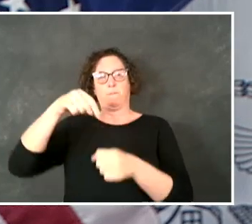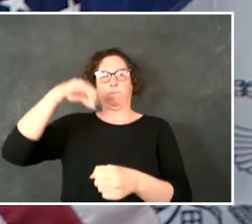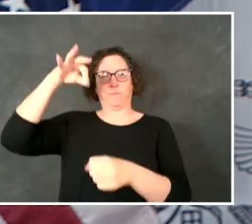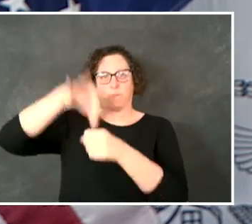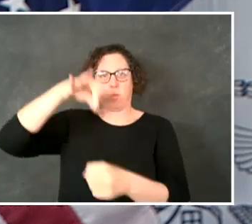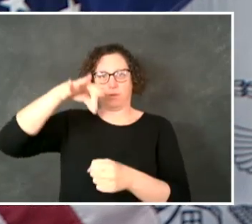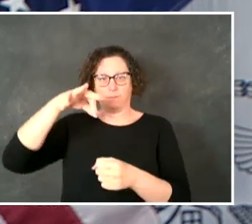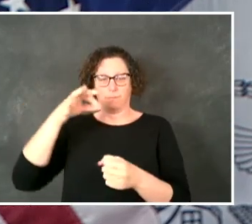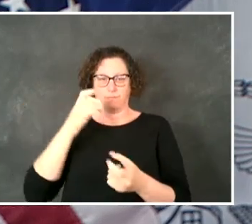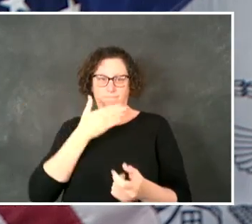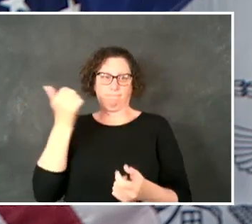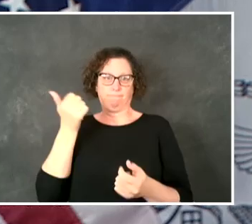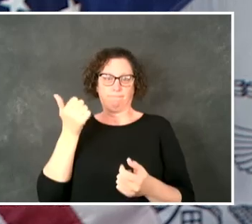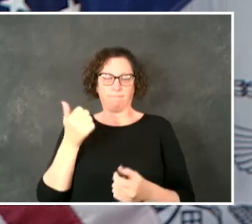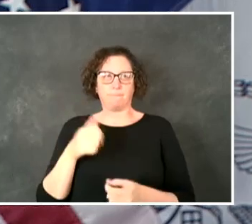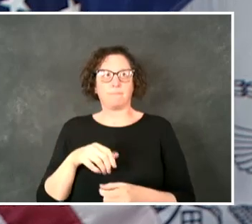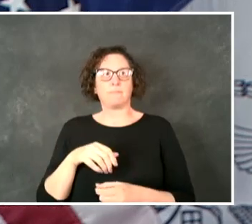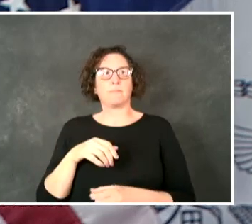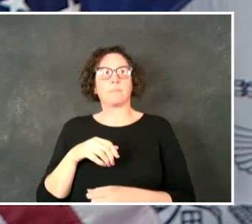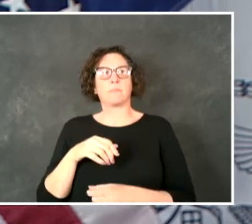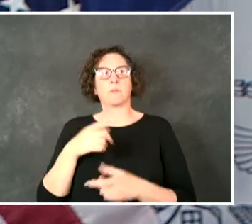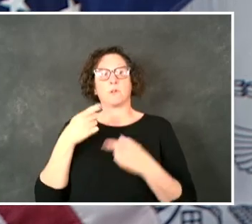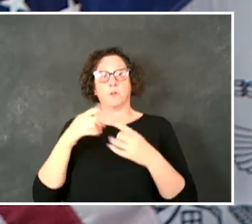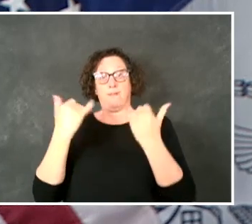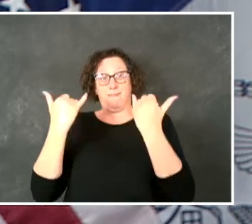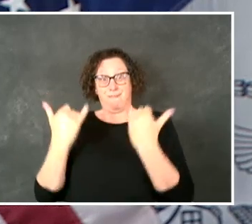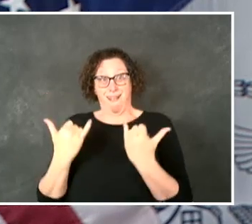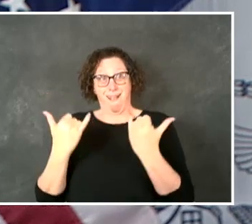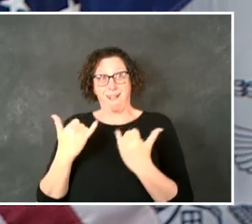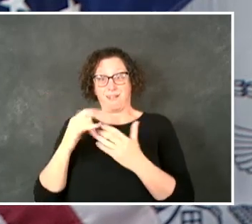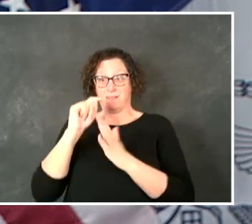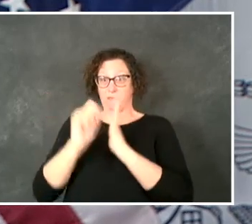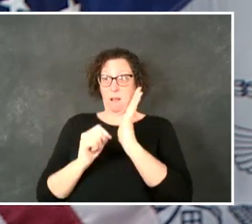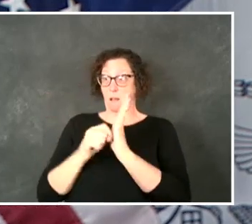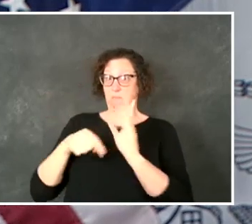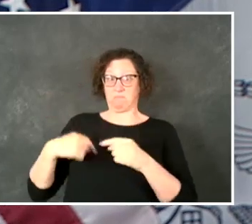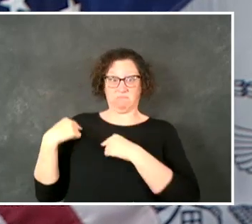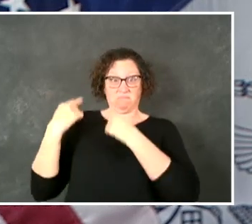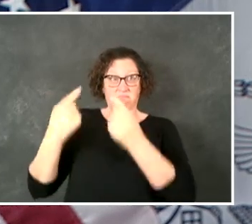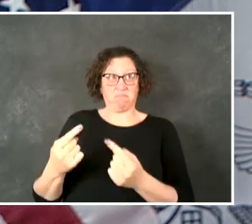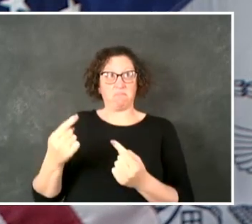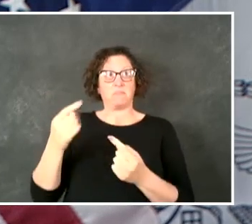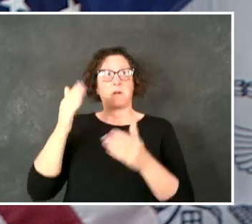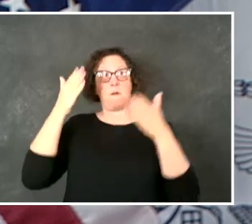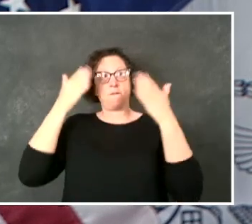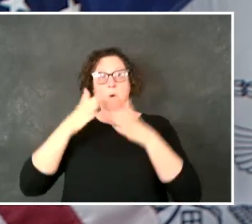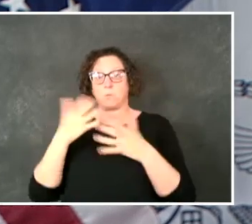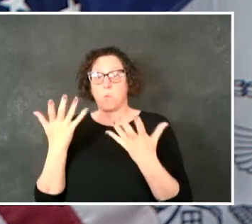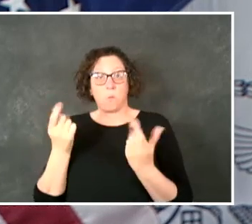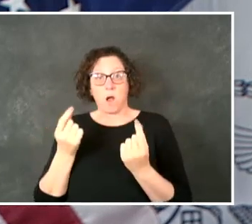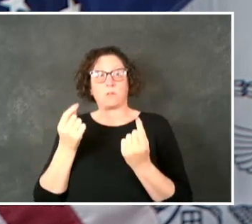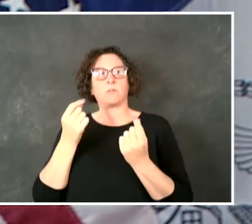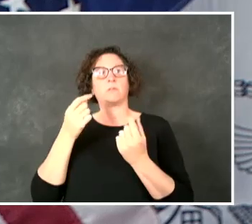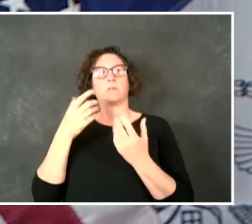OF A L OF CCIRUAL REFORMS TO MAKE VOTING EASIER AND PROTECT THE VOTING PROCESS. IN THIS CRISIS, TO ME, THE FIRST